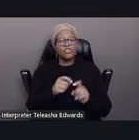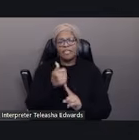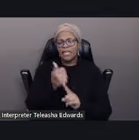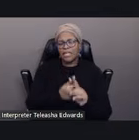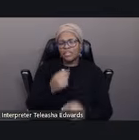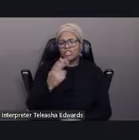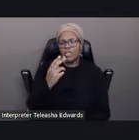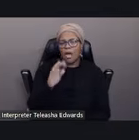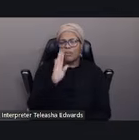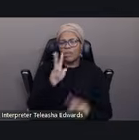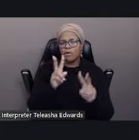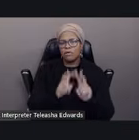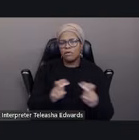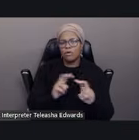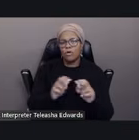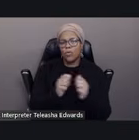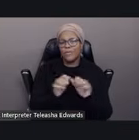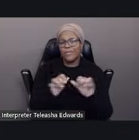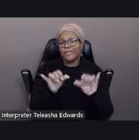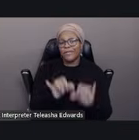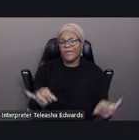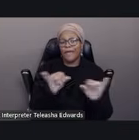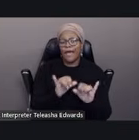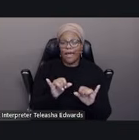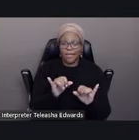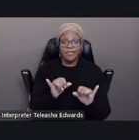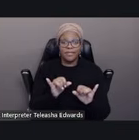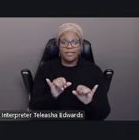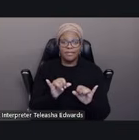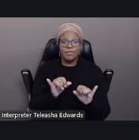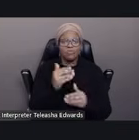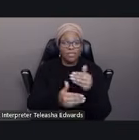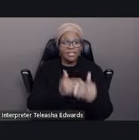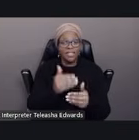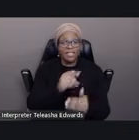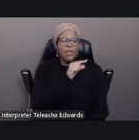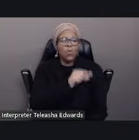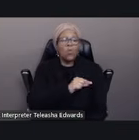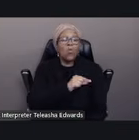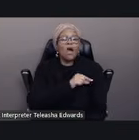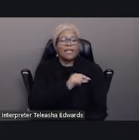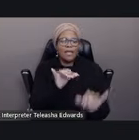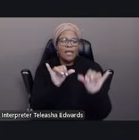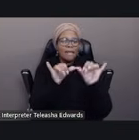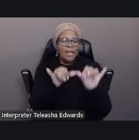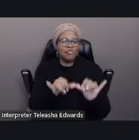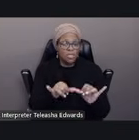standardized health process and quality metrics?